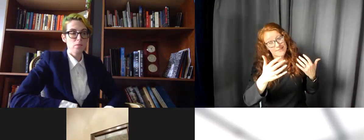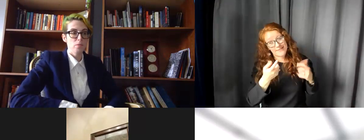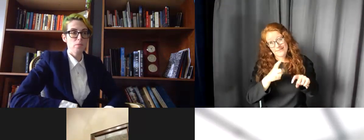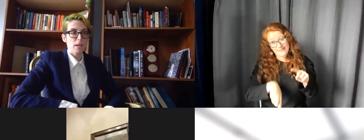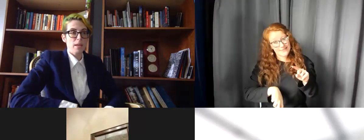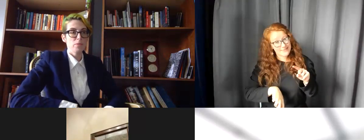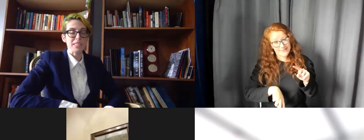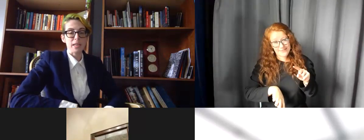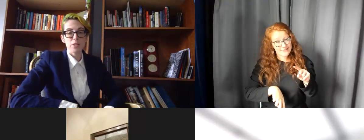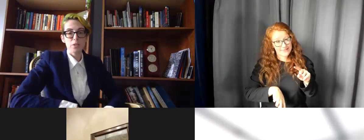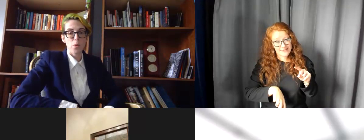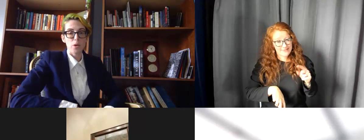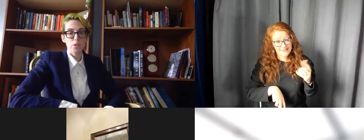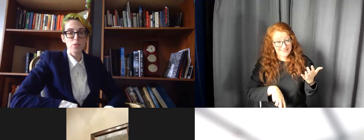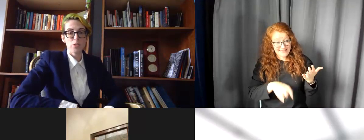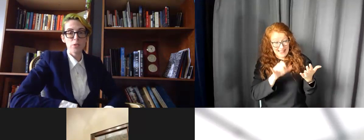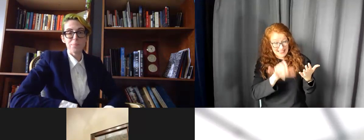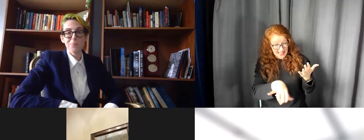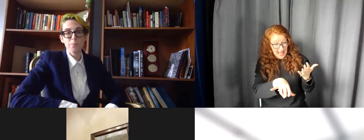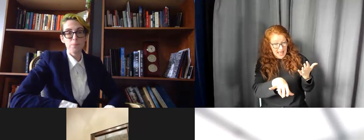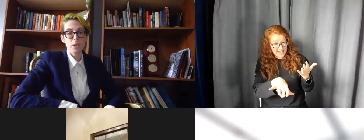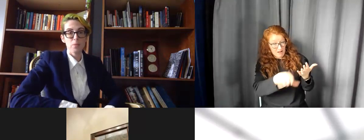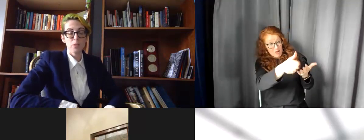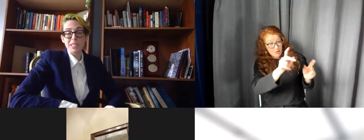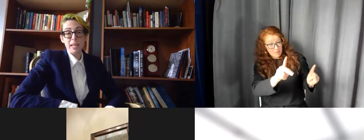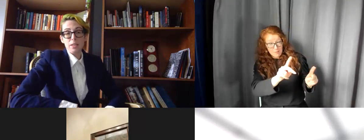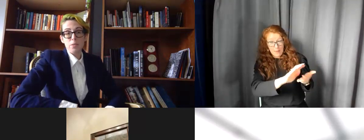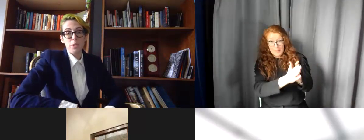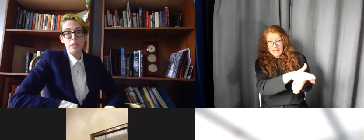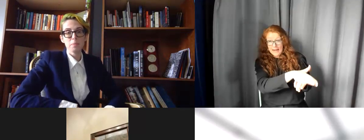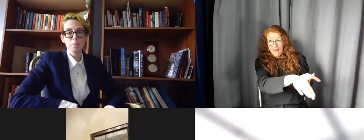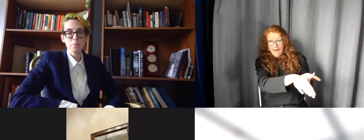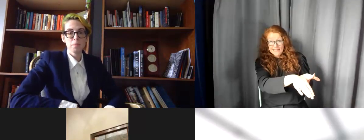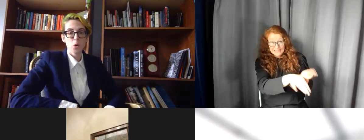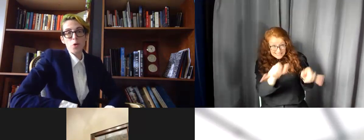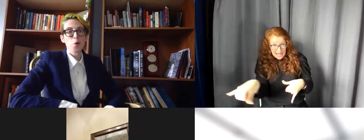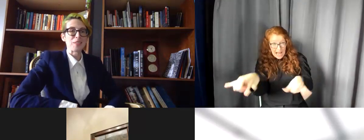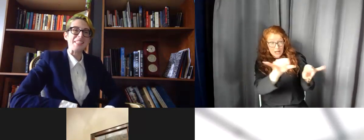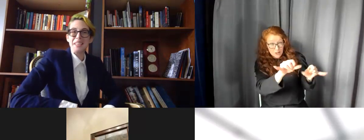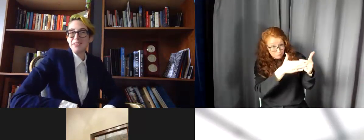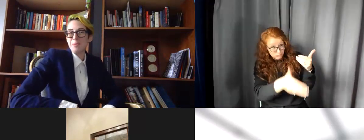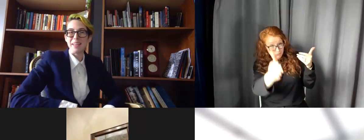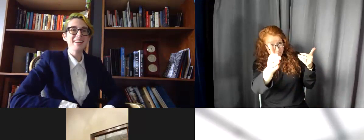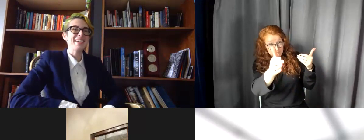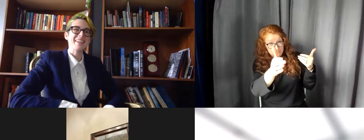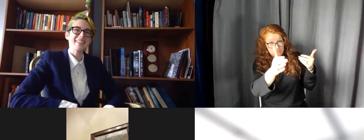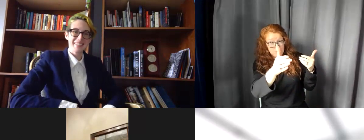Farrah Garland: like the standard, or to, you know, to stand really Farrah Garland: or to sit if you're me. Ha, ha!